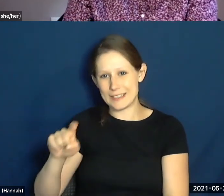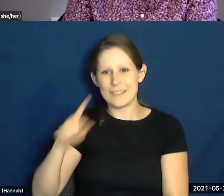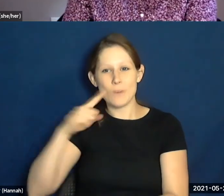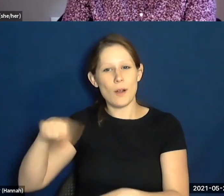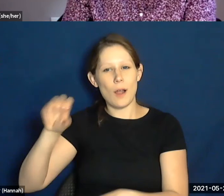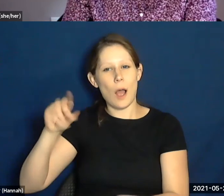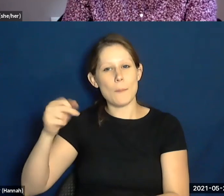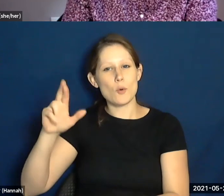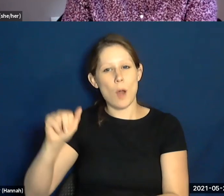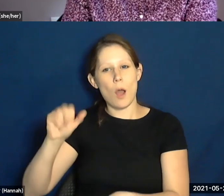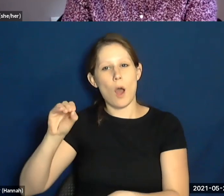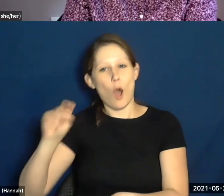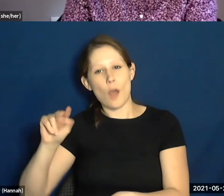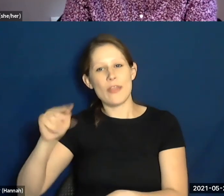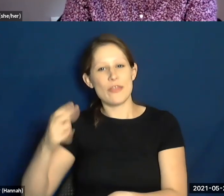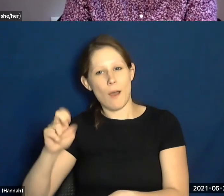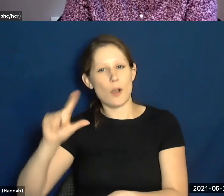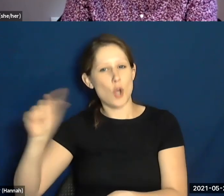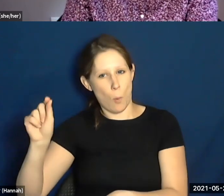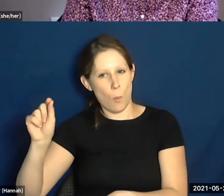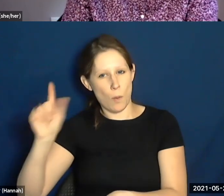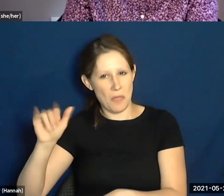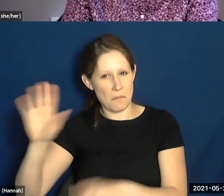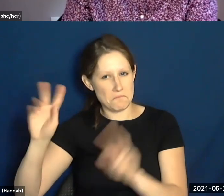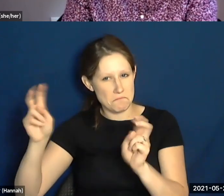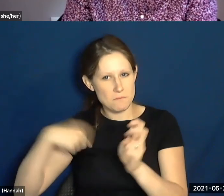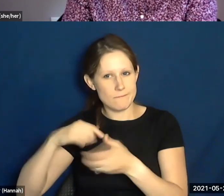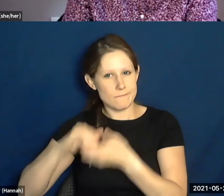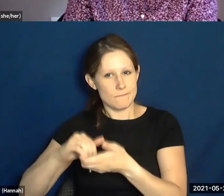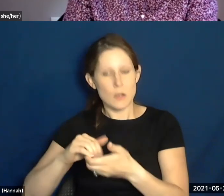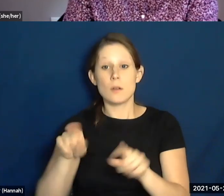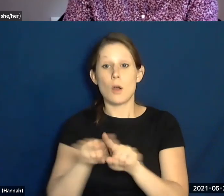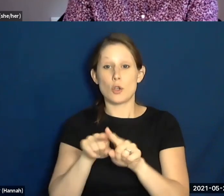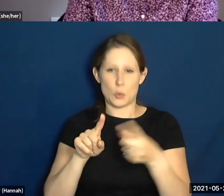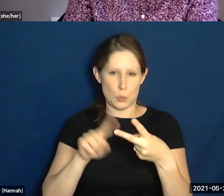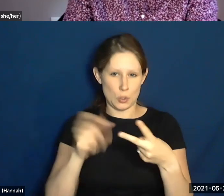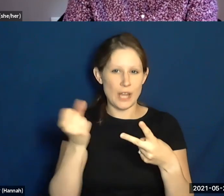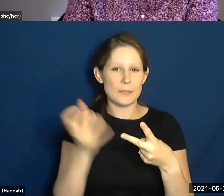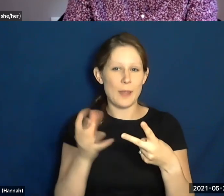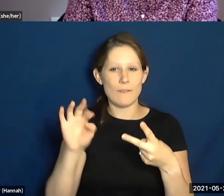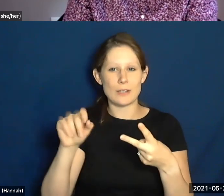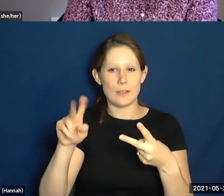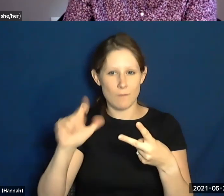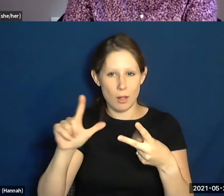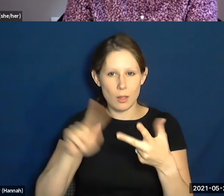have Shakespeare festival, and also at the rep, which will be at the new theater,